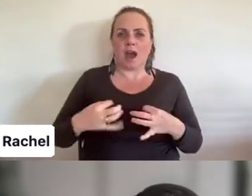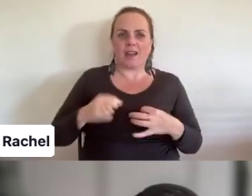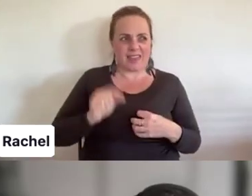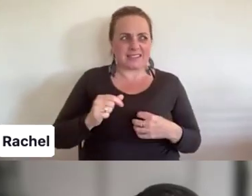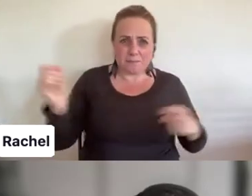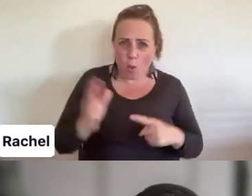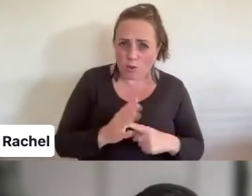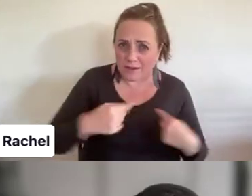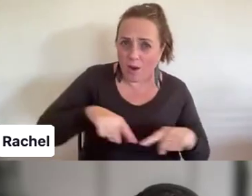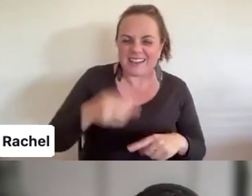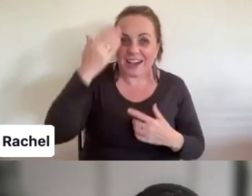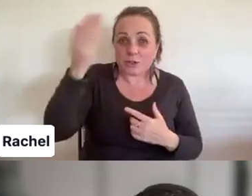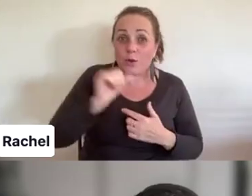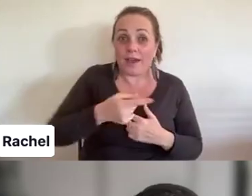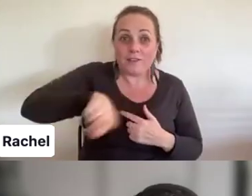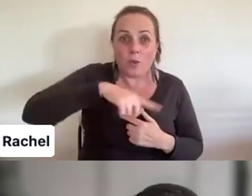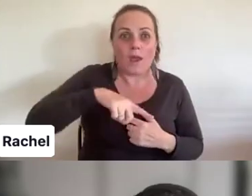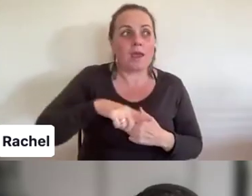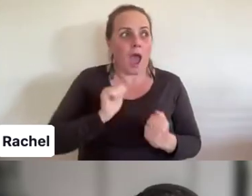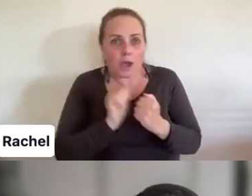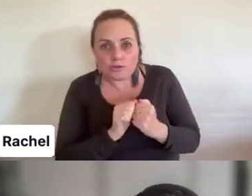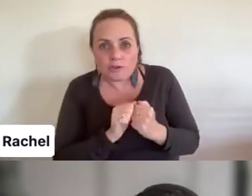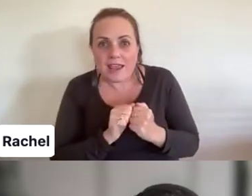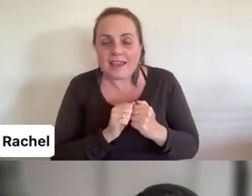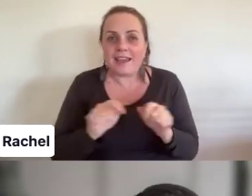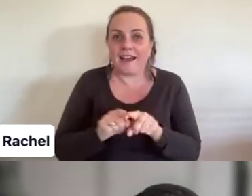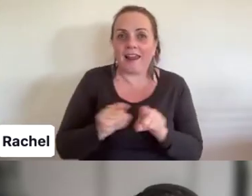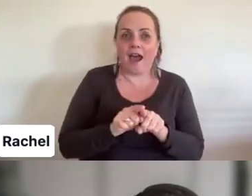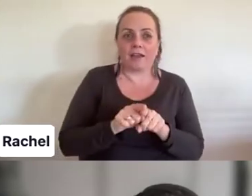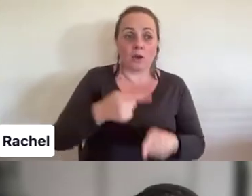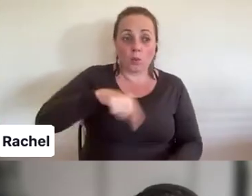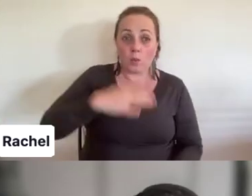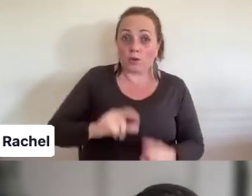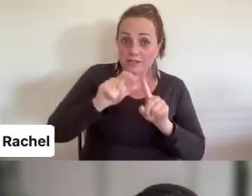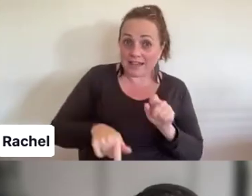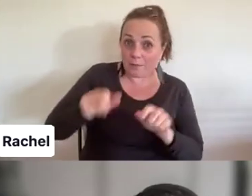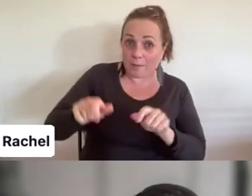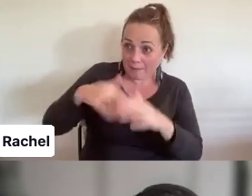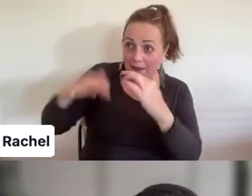we're fully on board with the idea that we want to have disabled people in the parliament in numbers